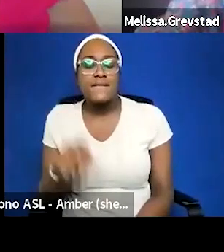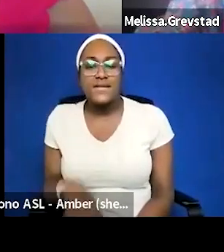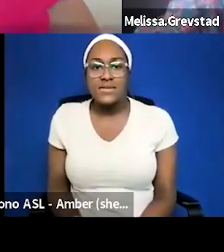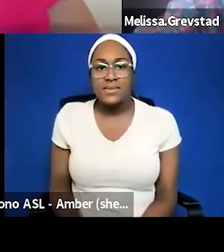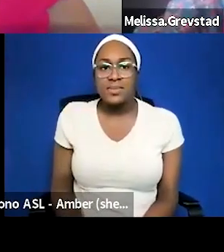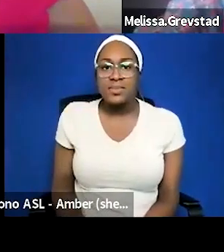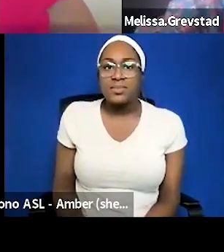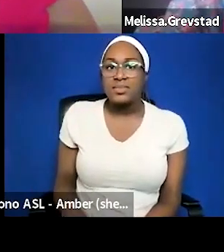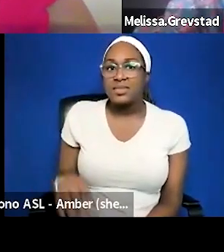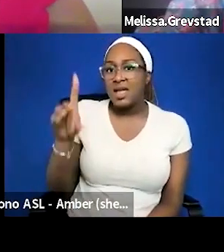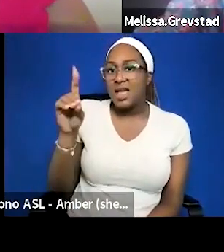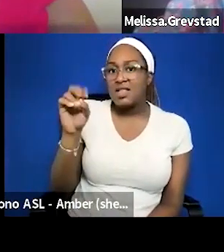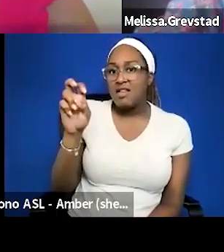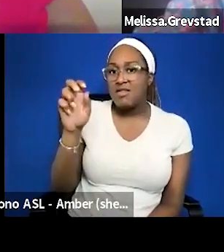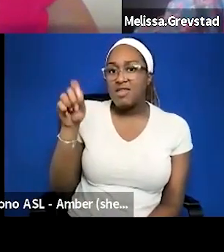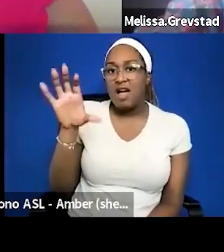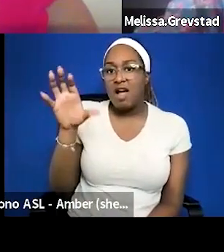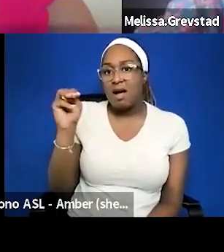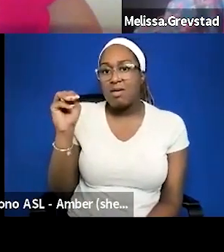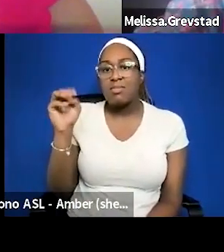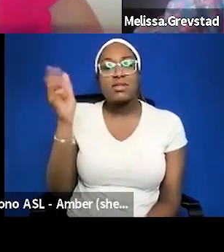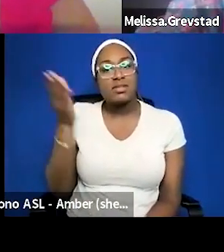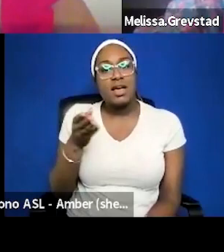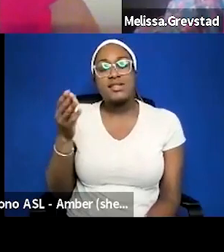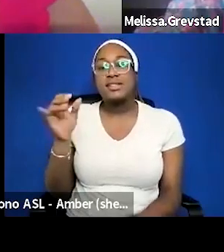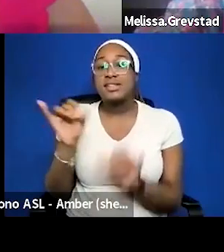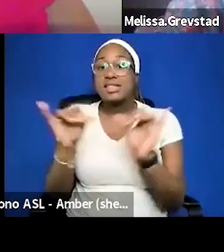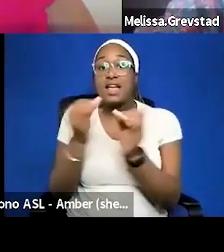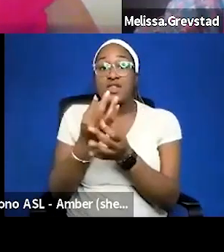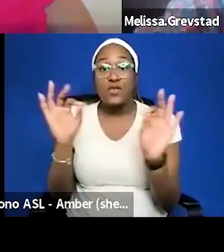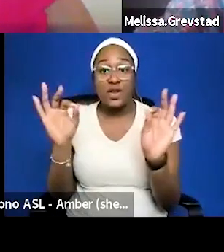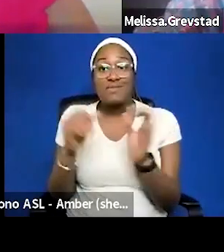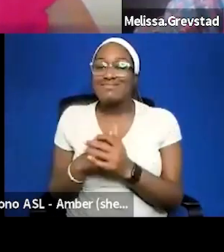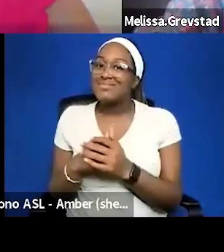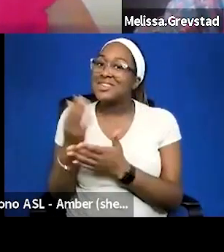Dove.com/sizefreedom yes and spend some time on the rest of the Dove site